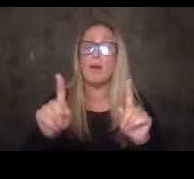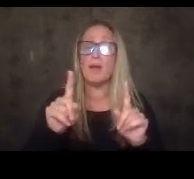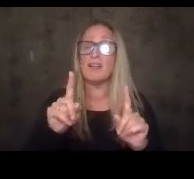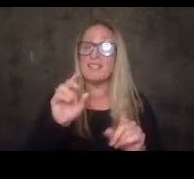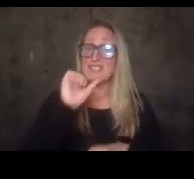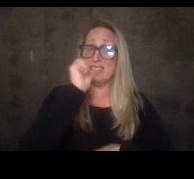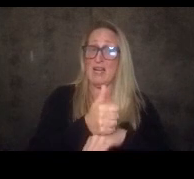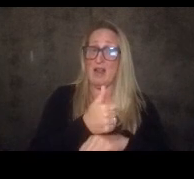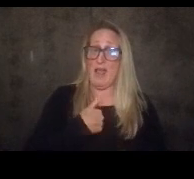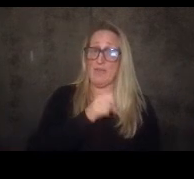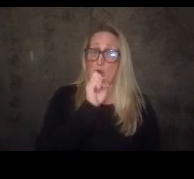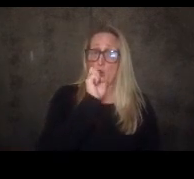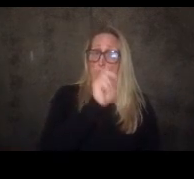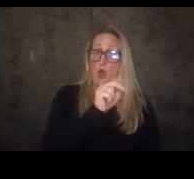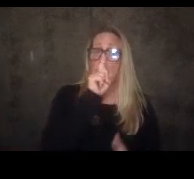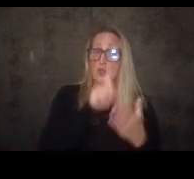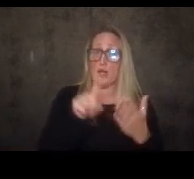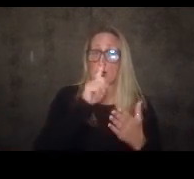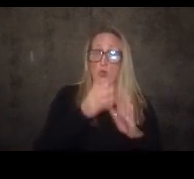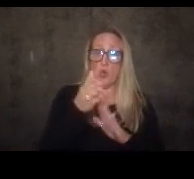having it turn on the checker to run while I work.